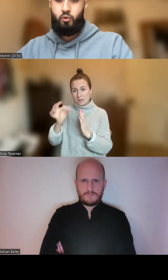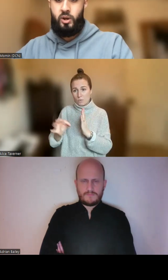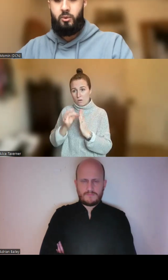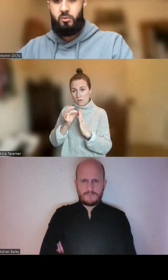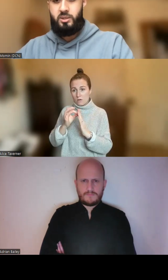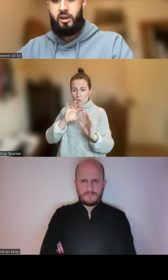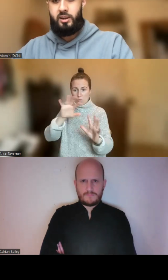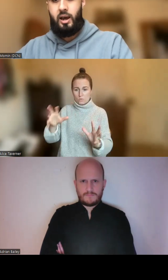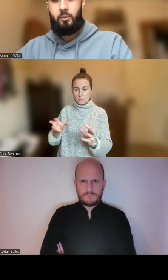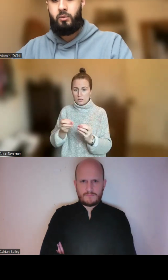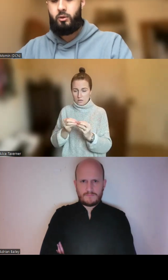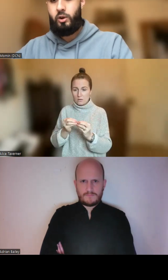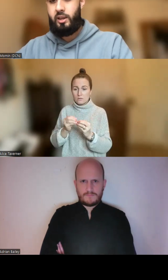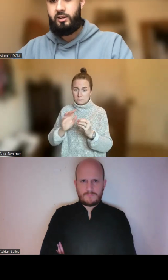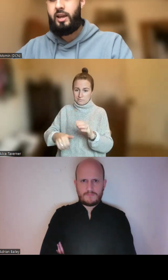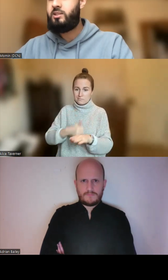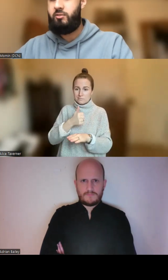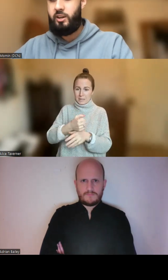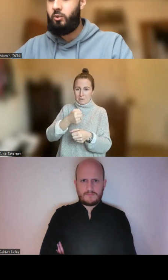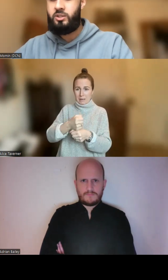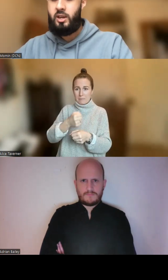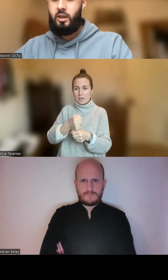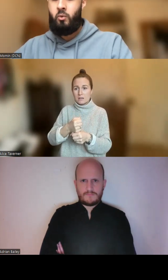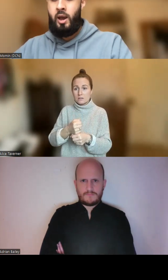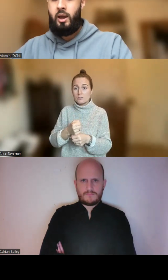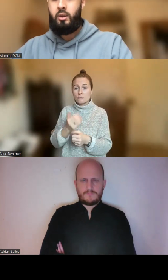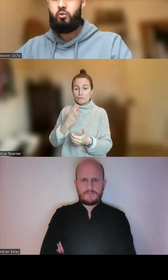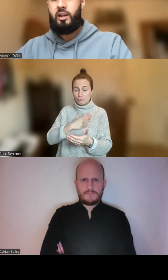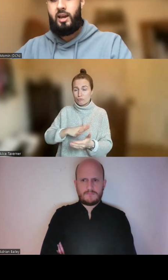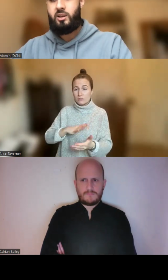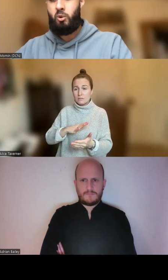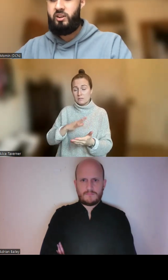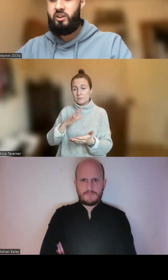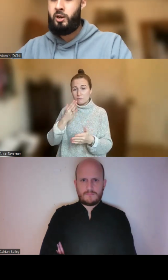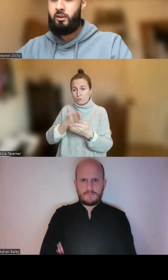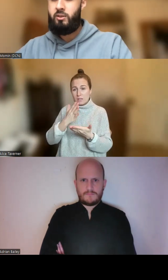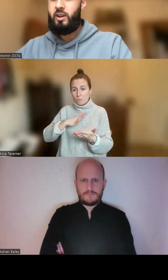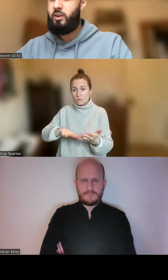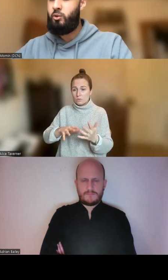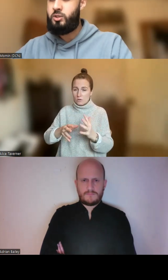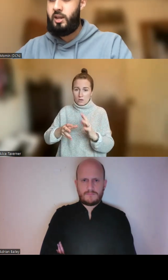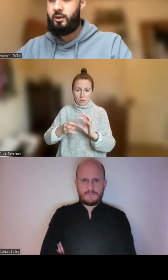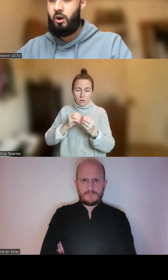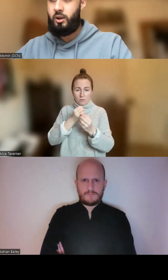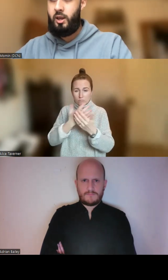You really want to be spending time creating tens of videos where you're really testing what videos work and if you've never used TikTok,